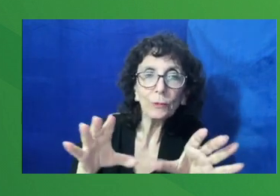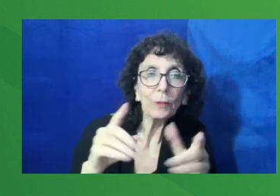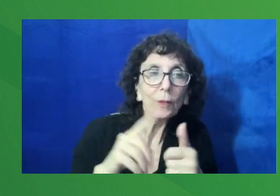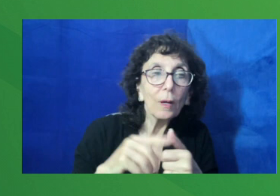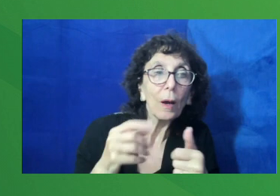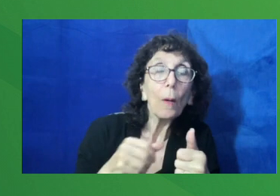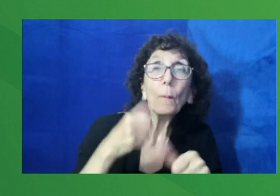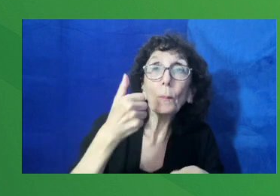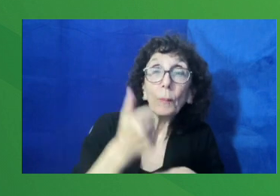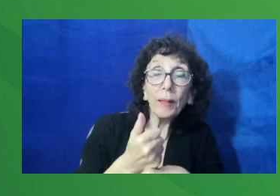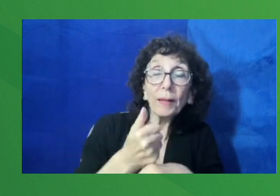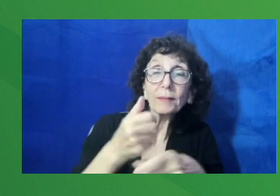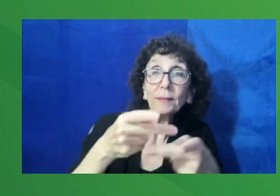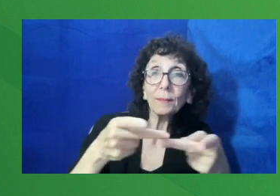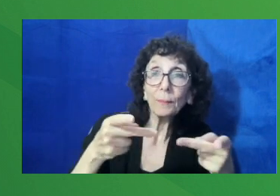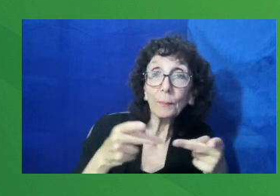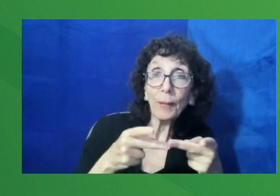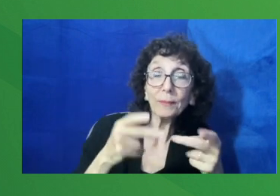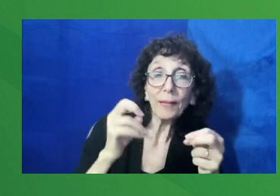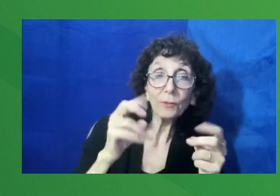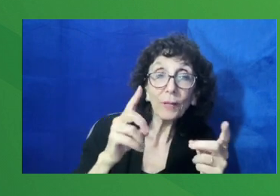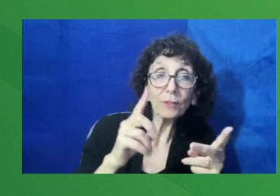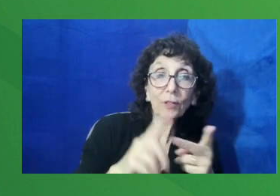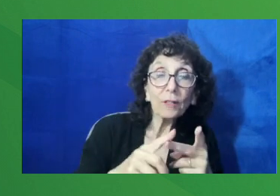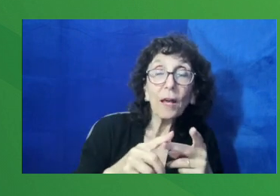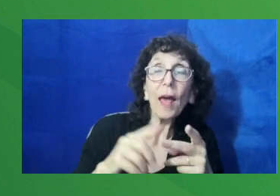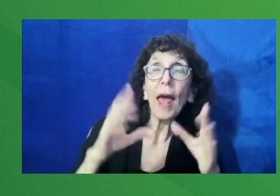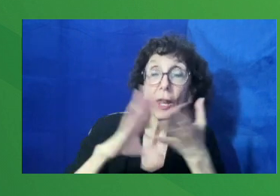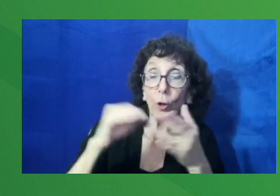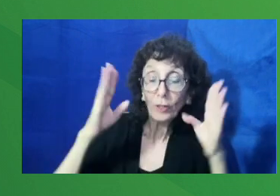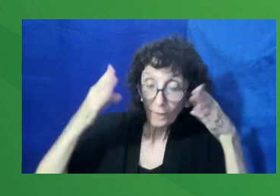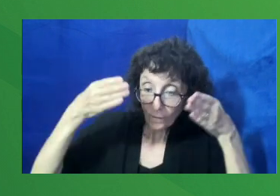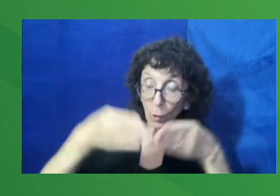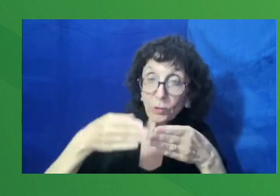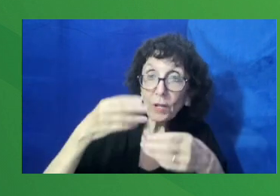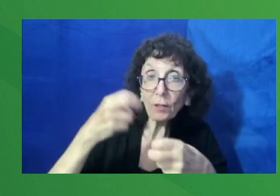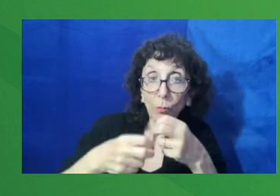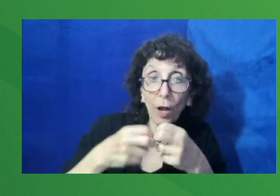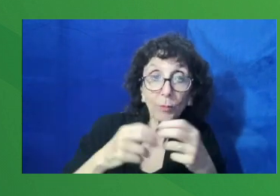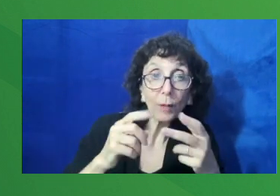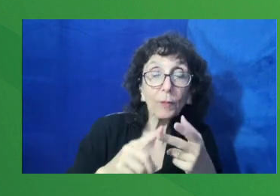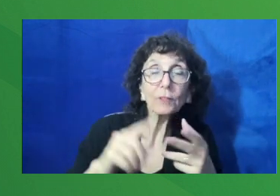education and problem-based learning. Action civics is one of them. Next, please.